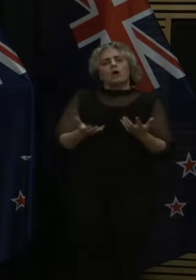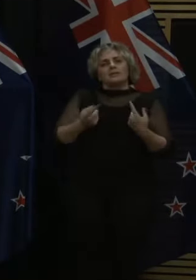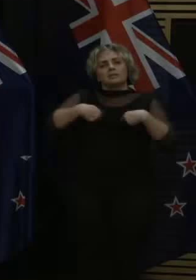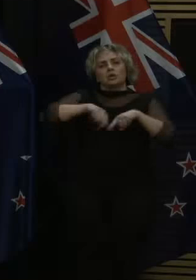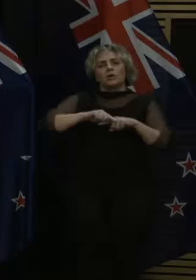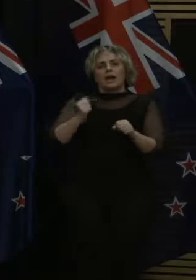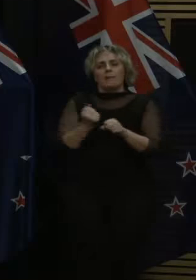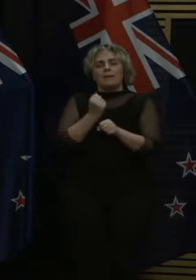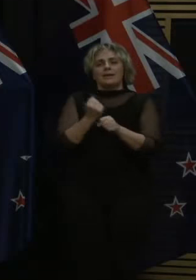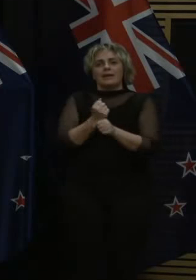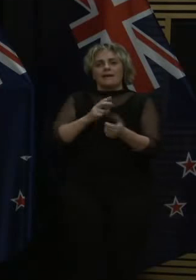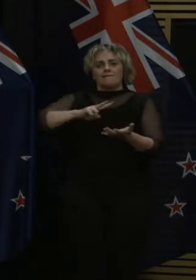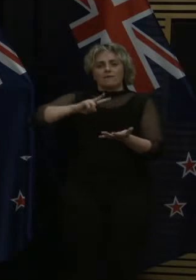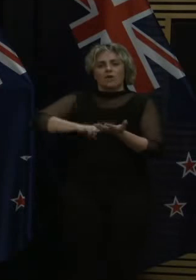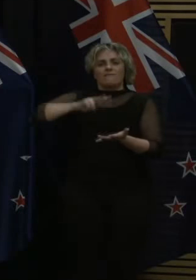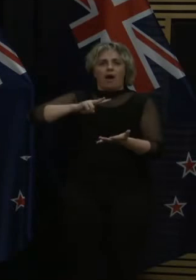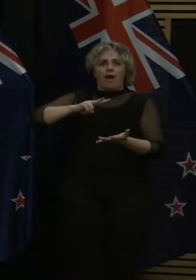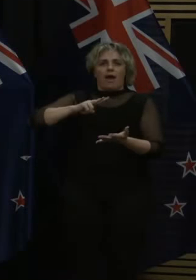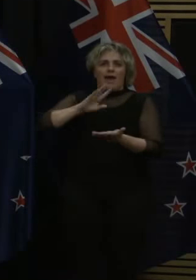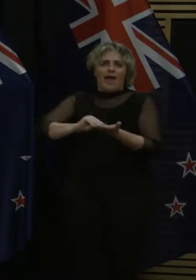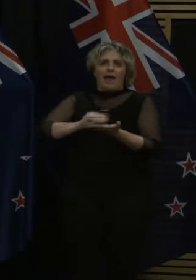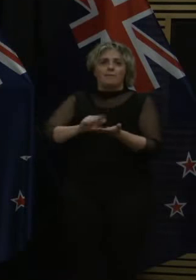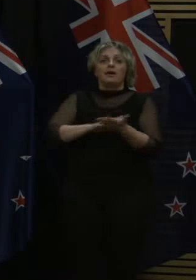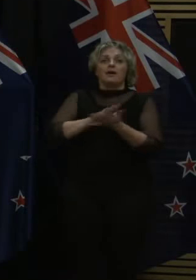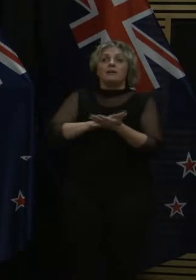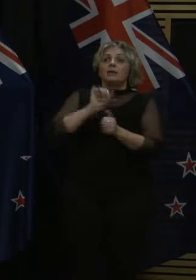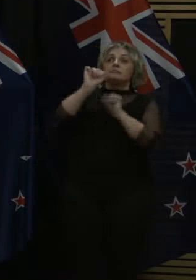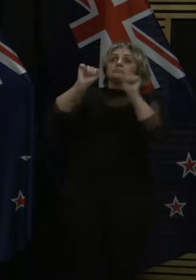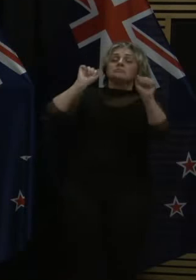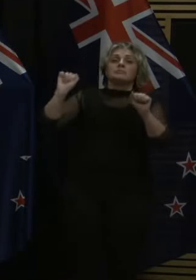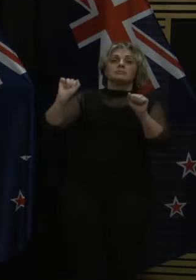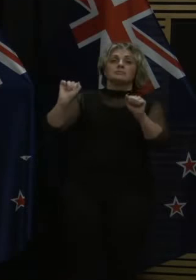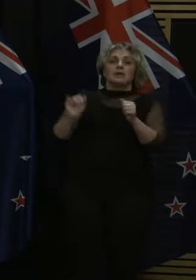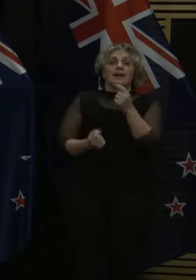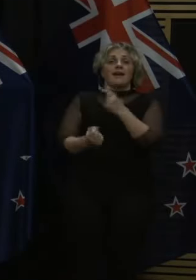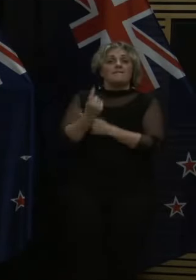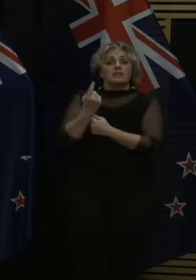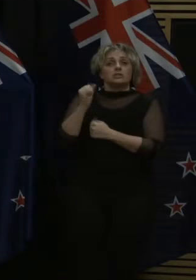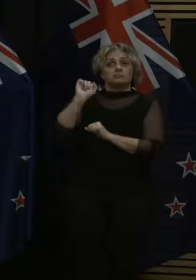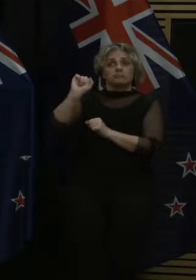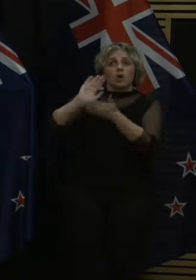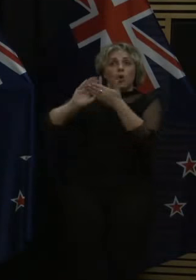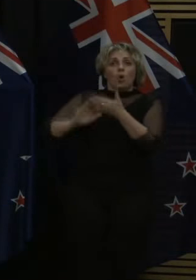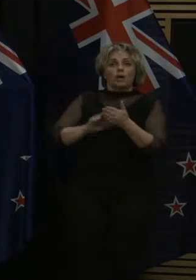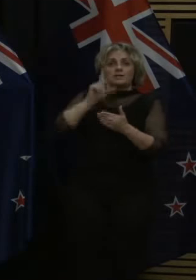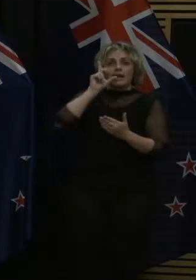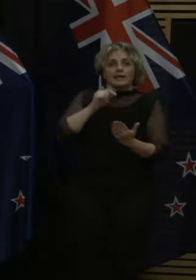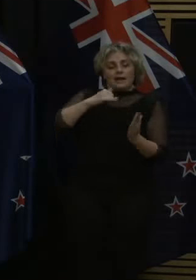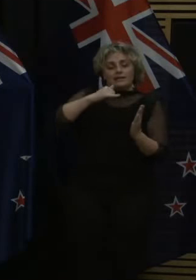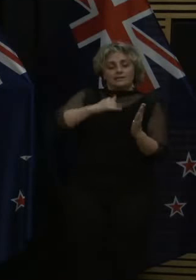around what the QR codes provide? >> One of the things